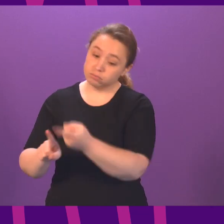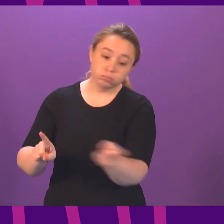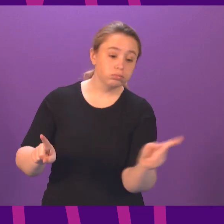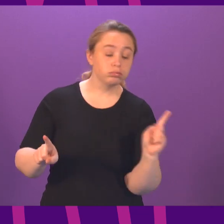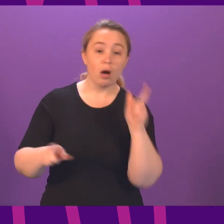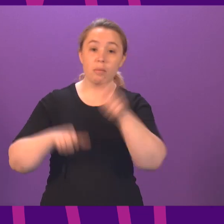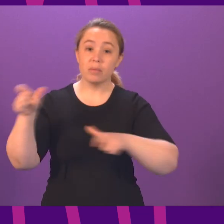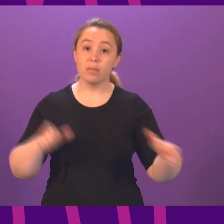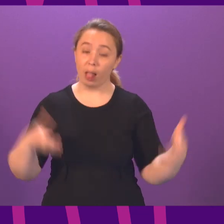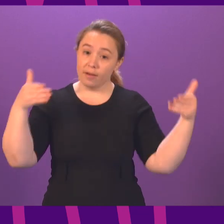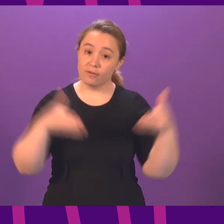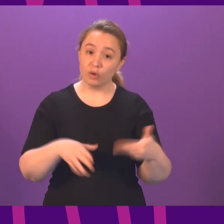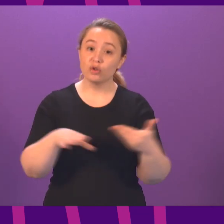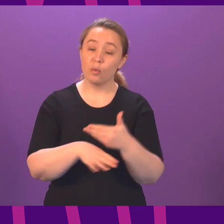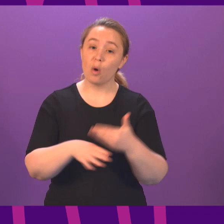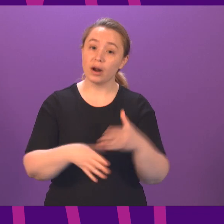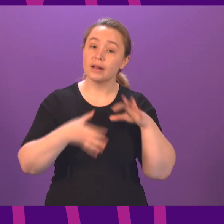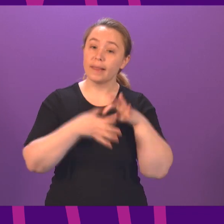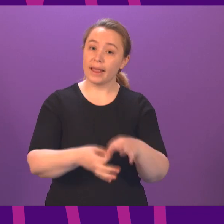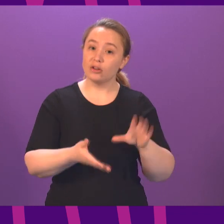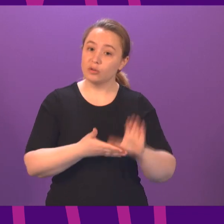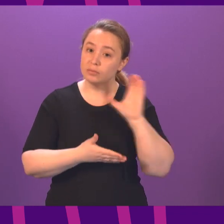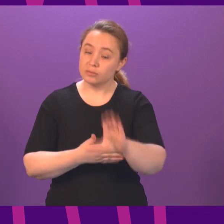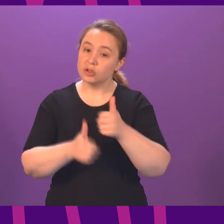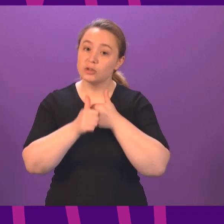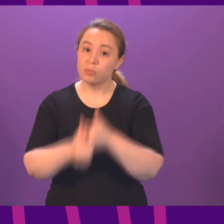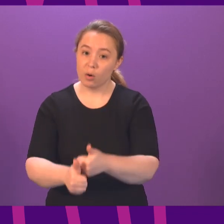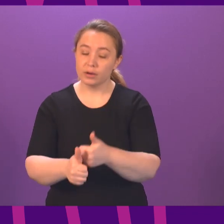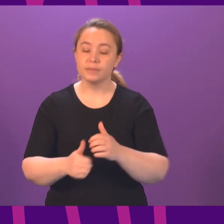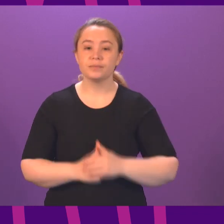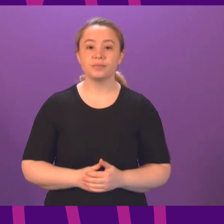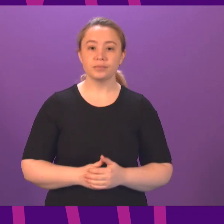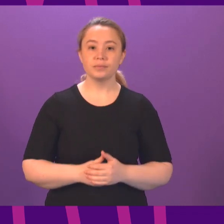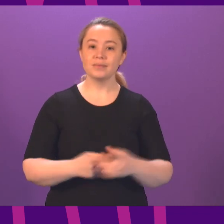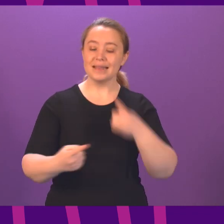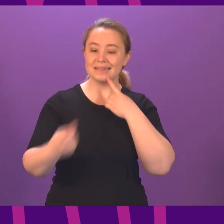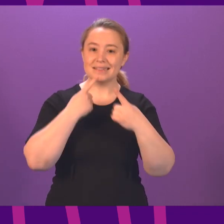that kind of work. On the data that we will produce from the payment, again I will check exactly what data